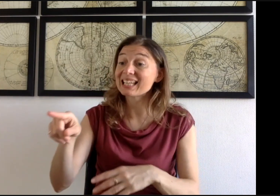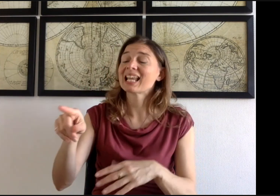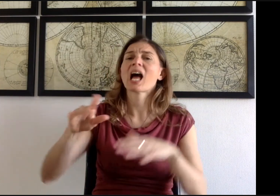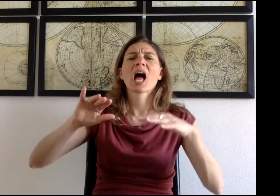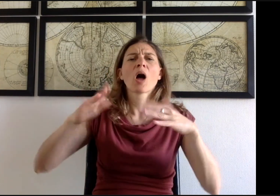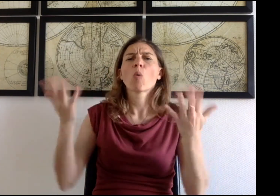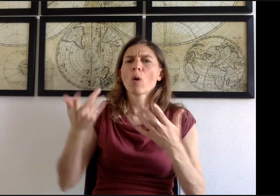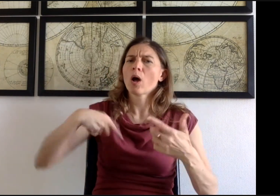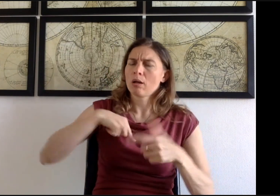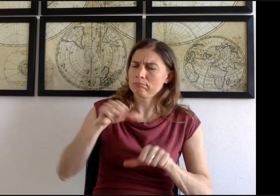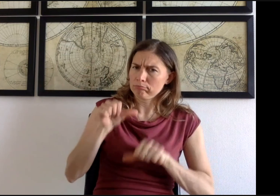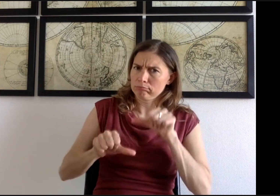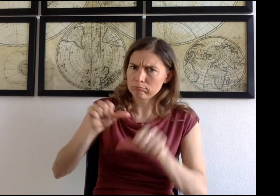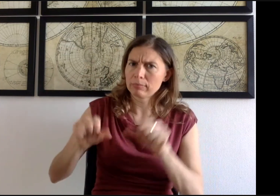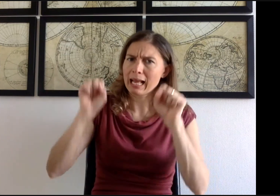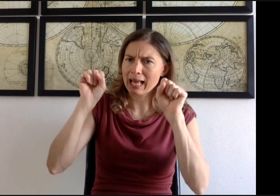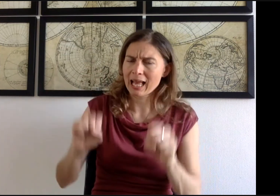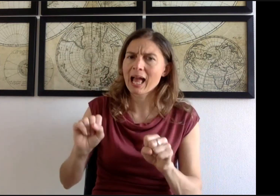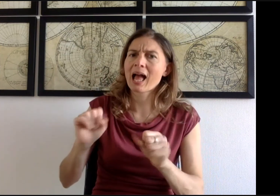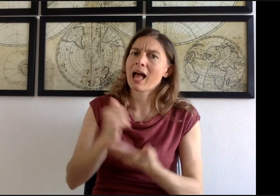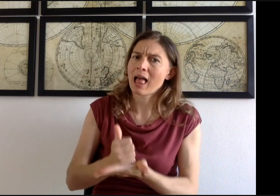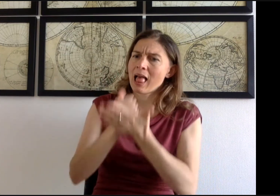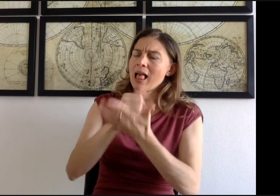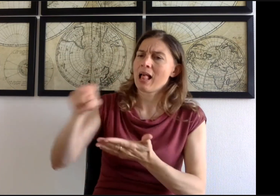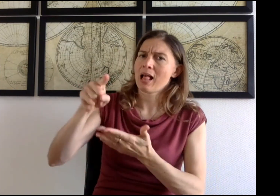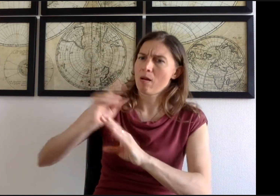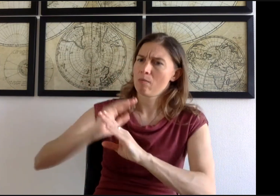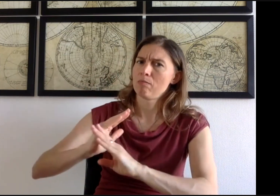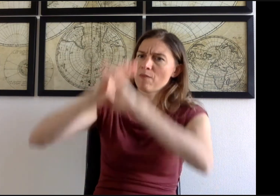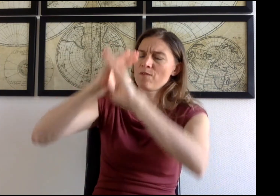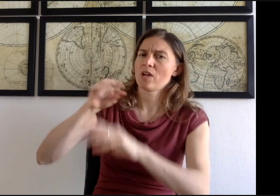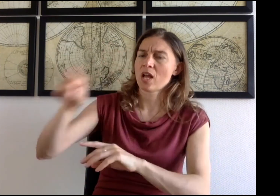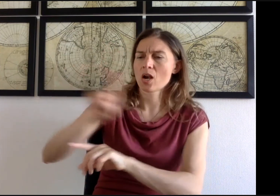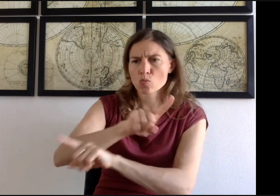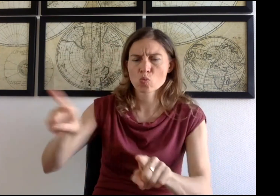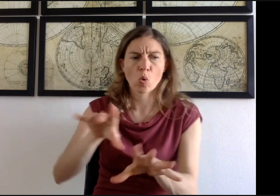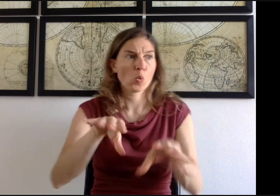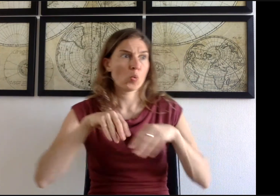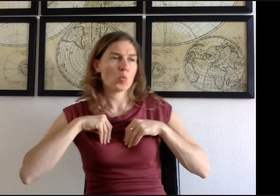At European level is to provide personal protective equipment.